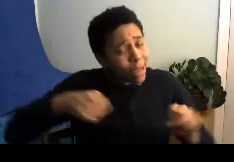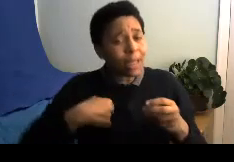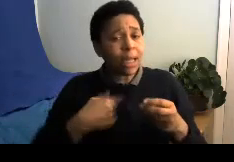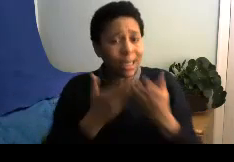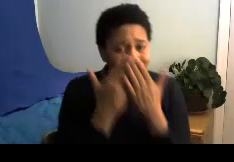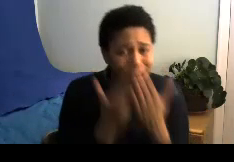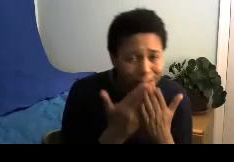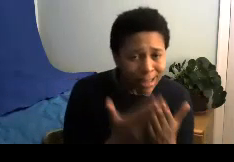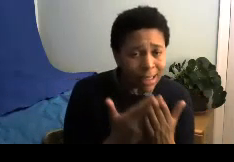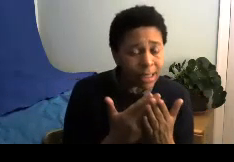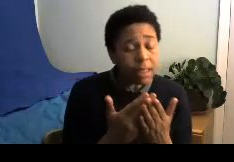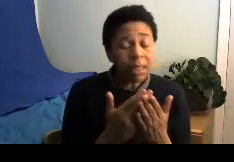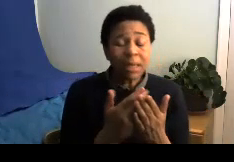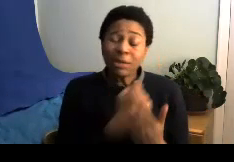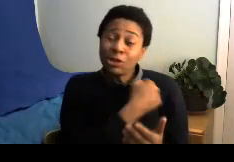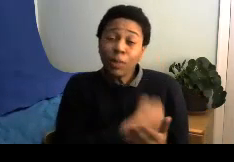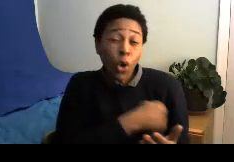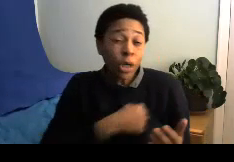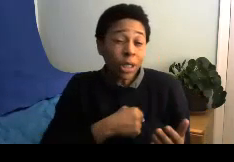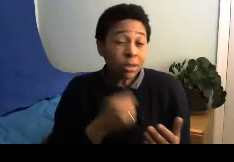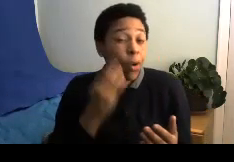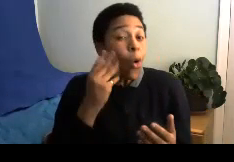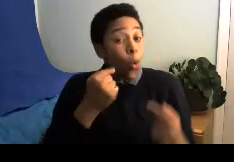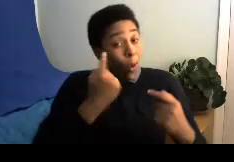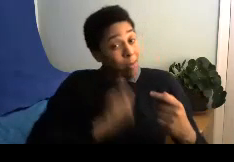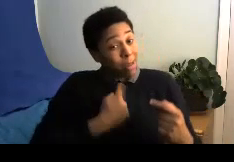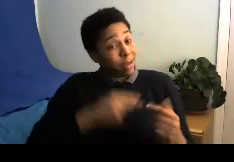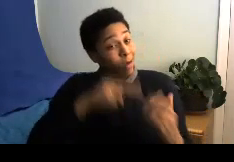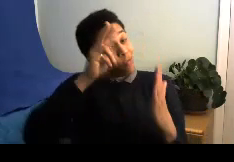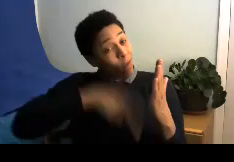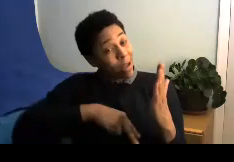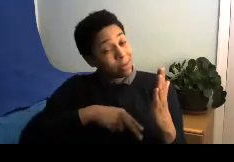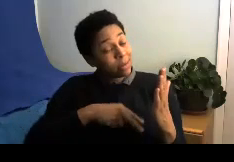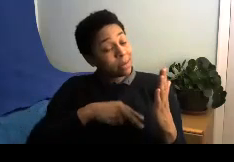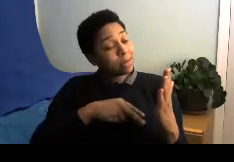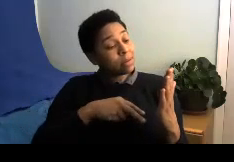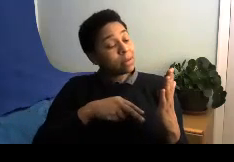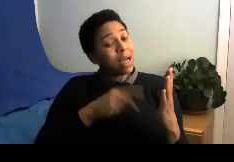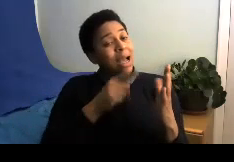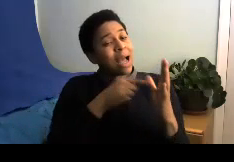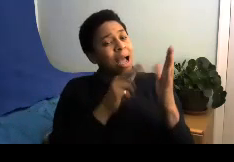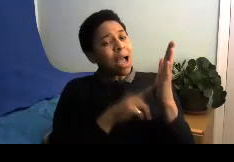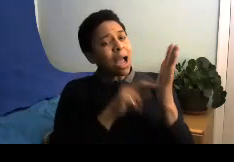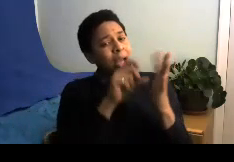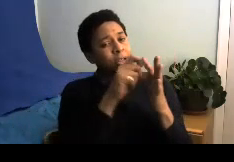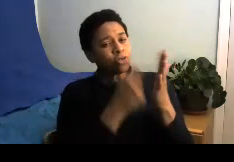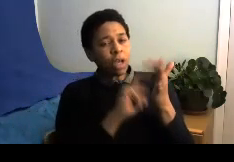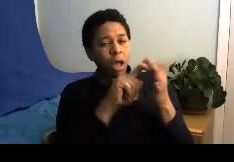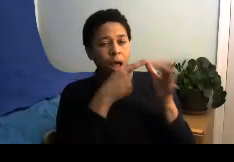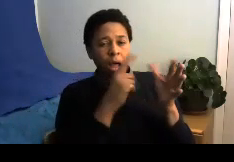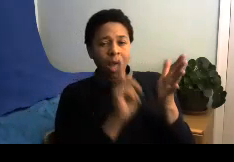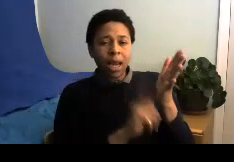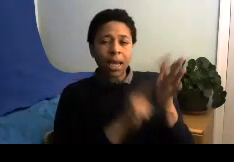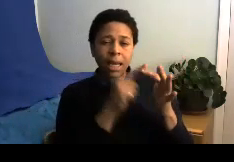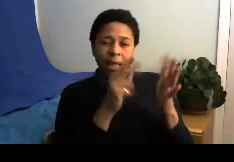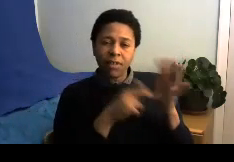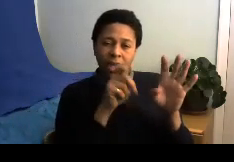read On Small Island by Andrea Levy that I realised, that that was my legacy. I'd never sort of, you know, I'd asked my